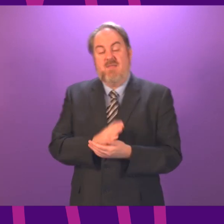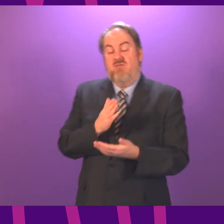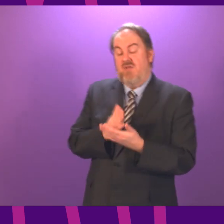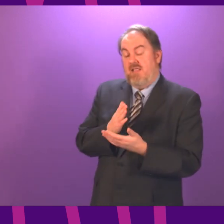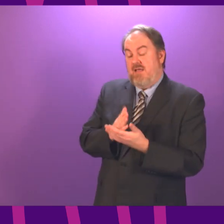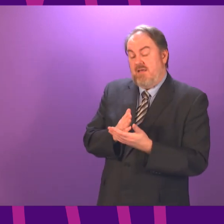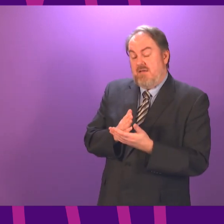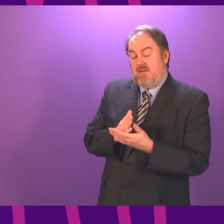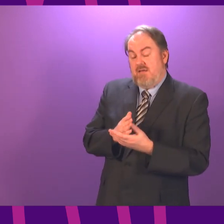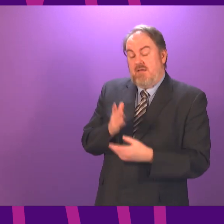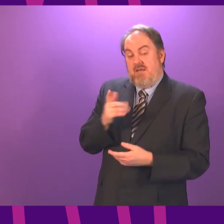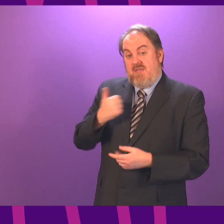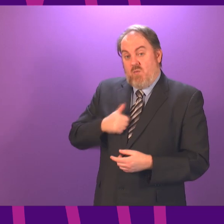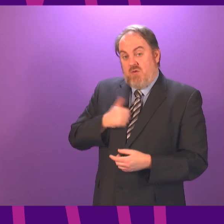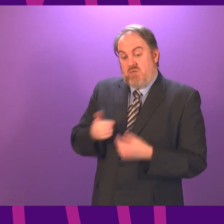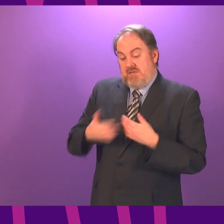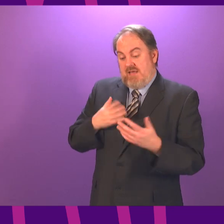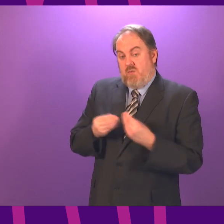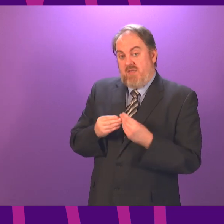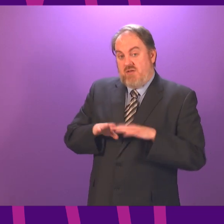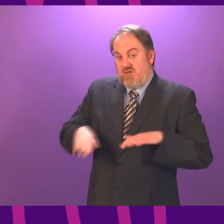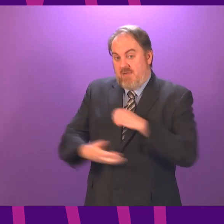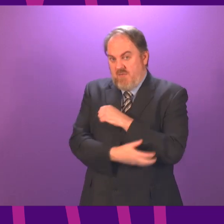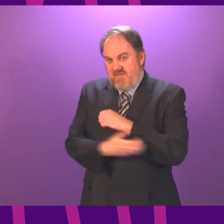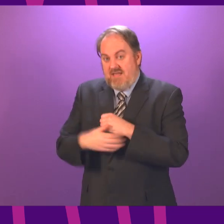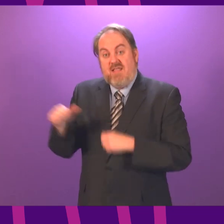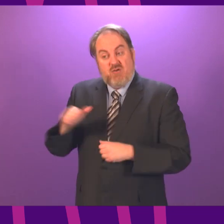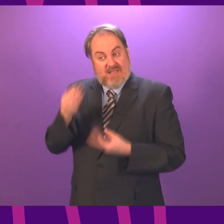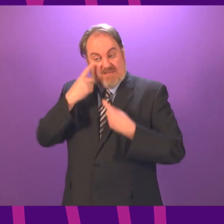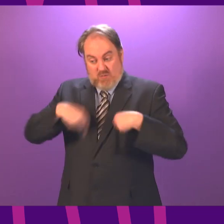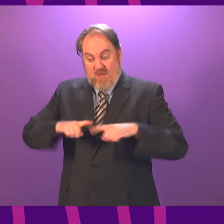about tackling child poverty, it would follow the lead of the Scottish Government and establish